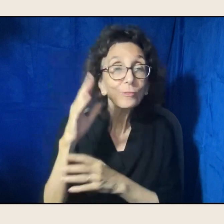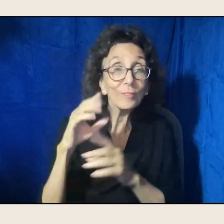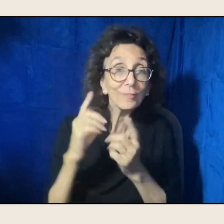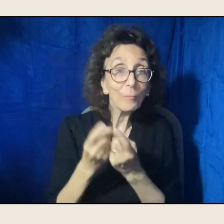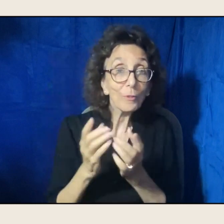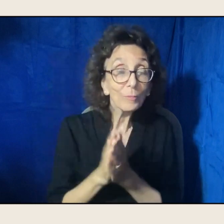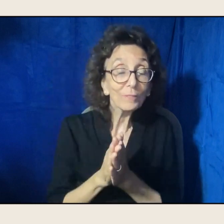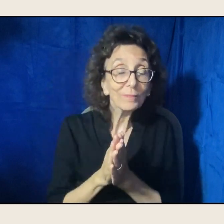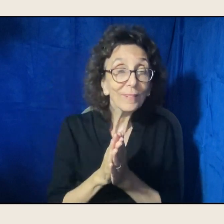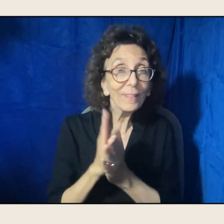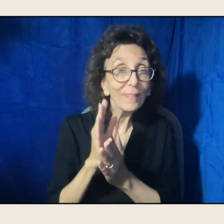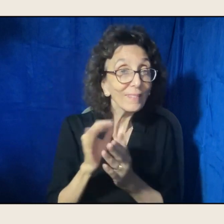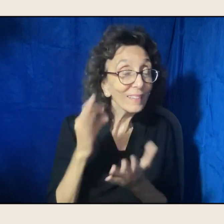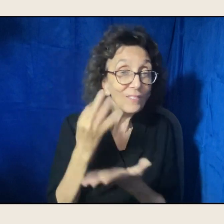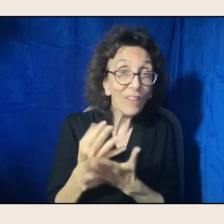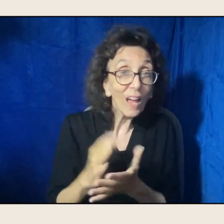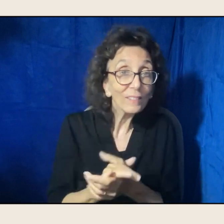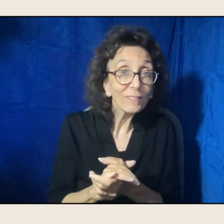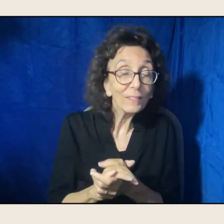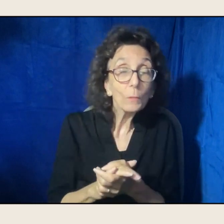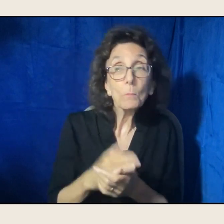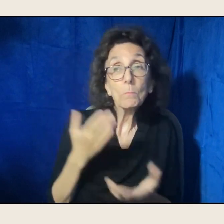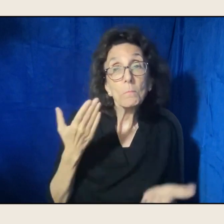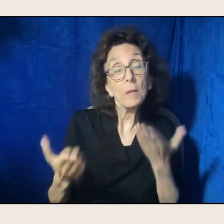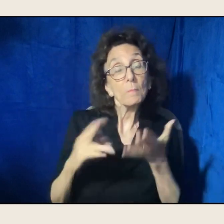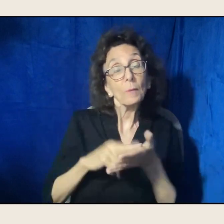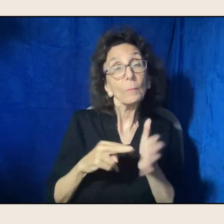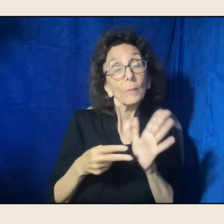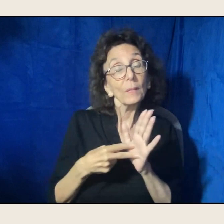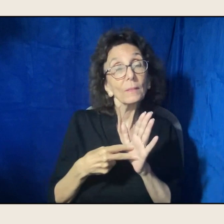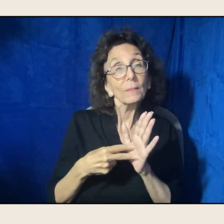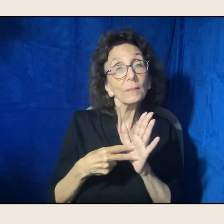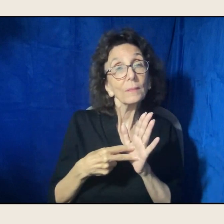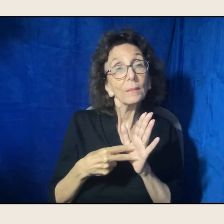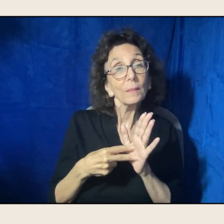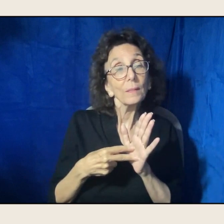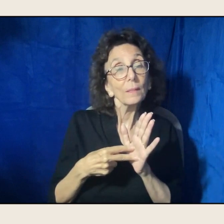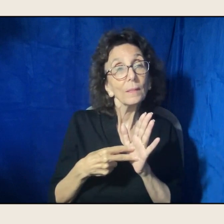perhaps, that with his very large hands,